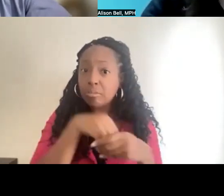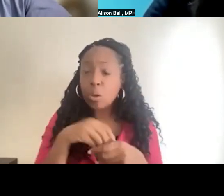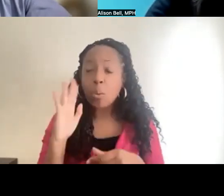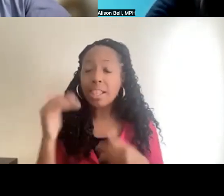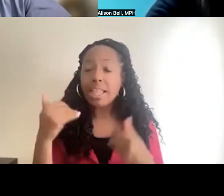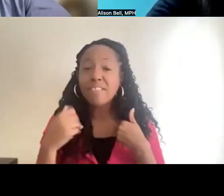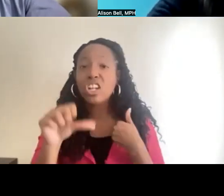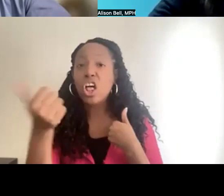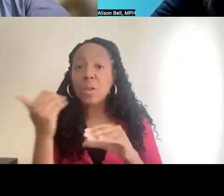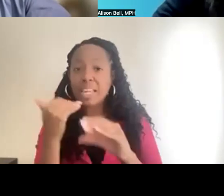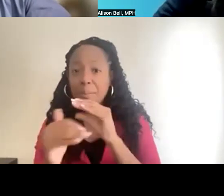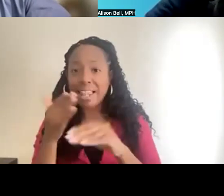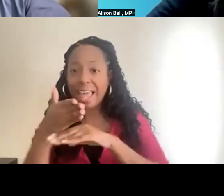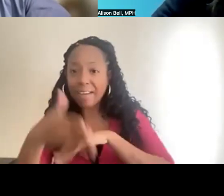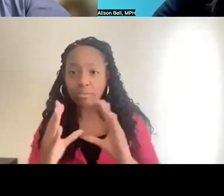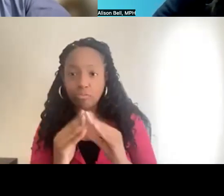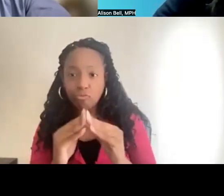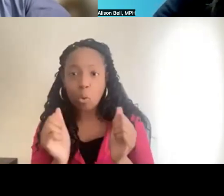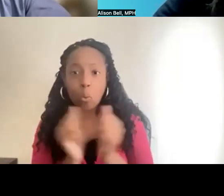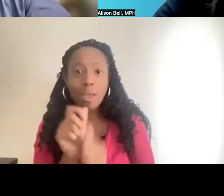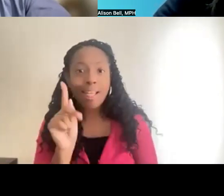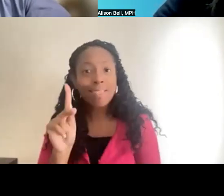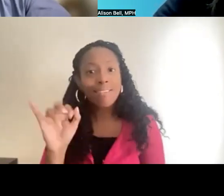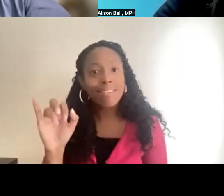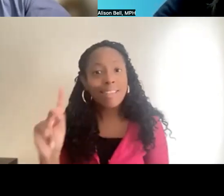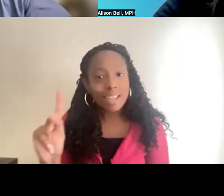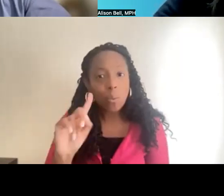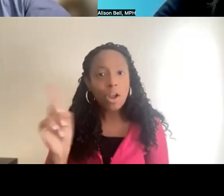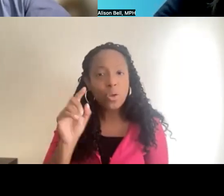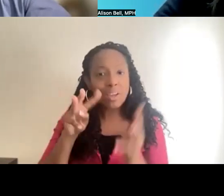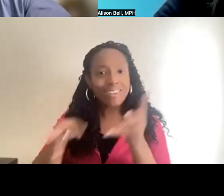to you all with a link where you can download these presentations along with all those very